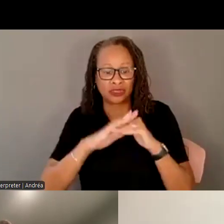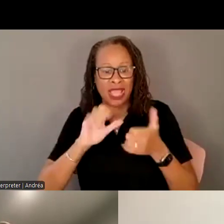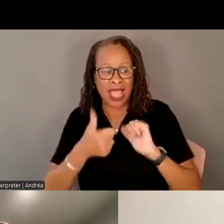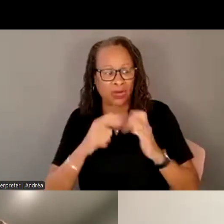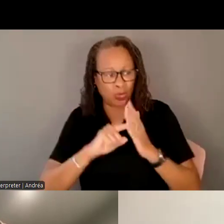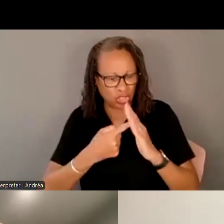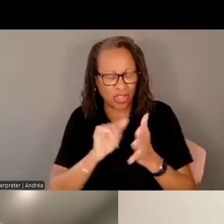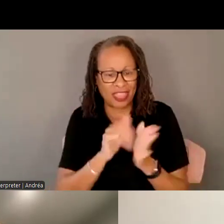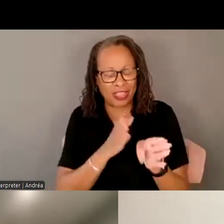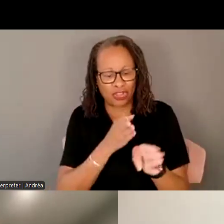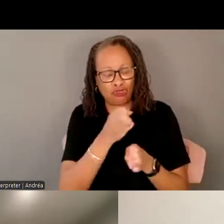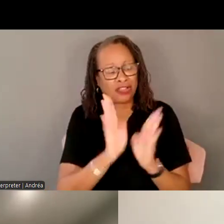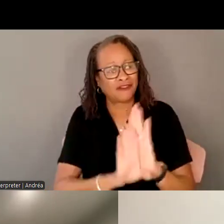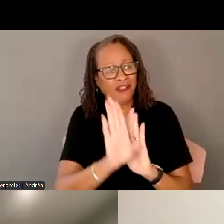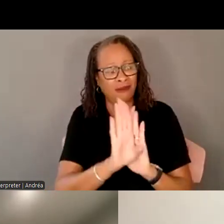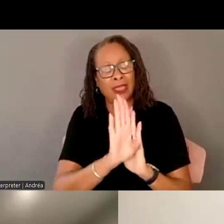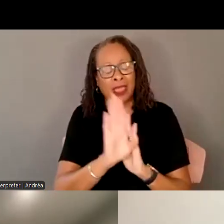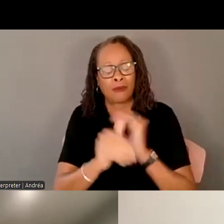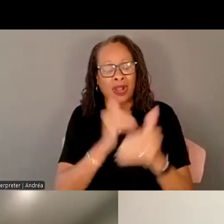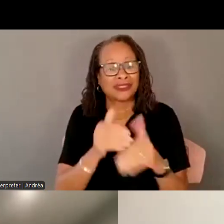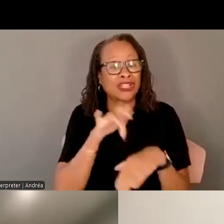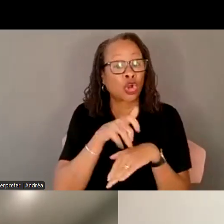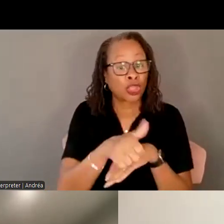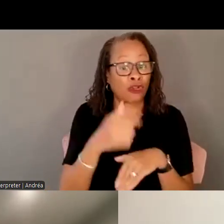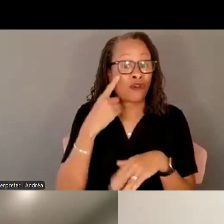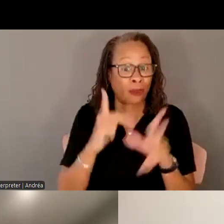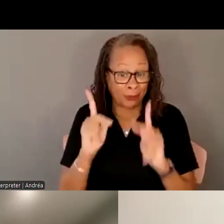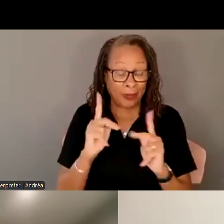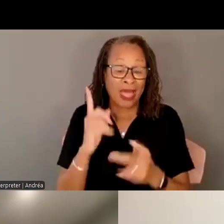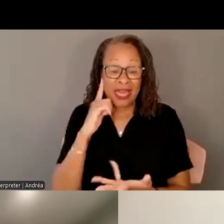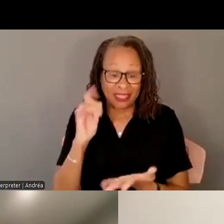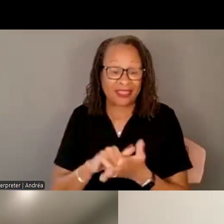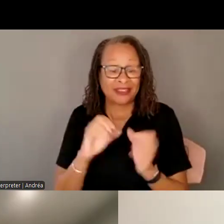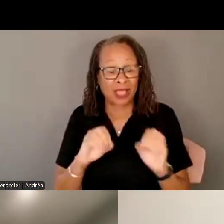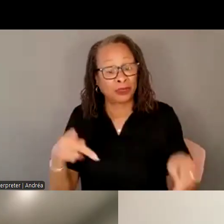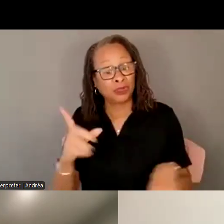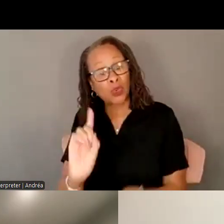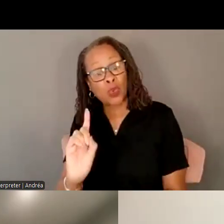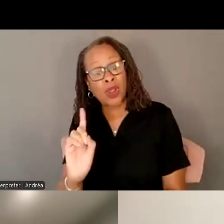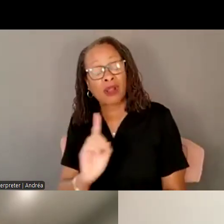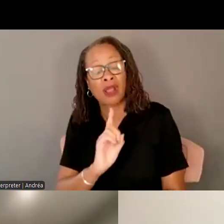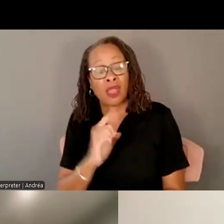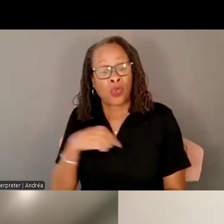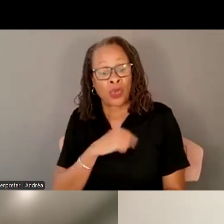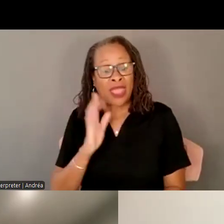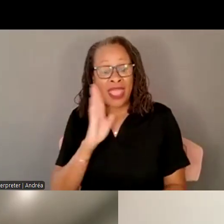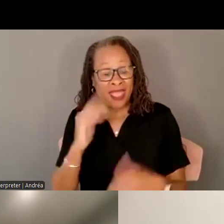that career development process a little earlier for folks. So I think that's real opportunity where there are some really innovative things happening